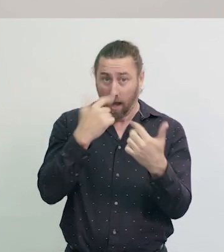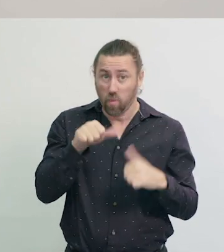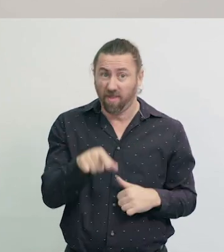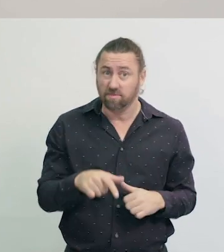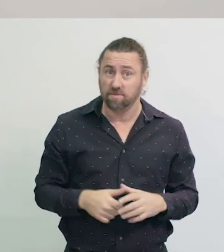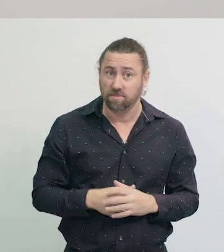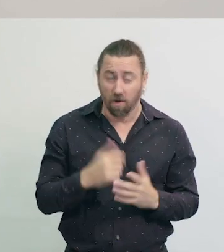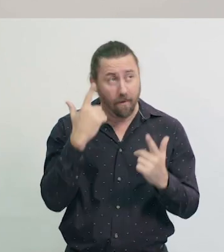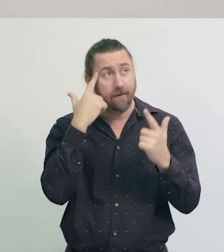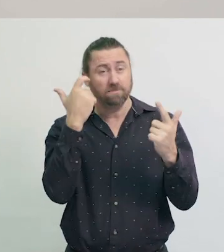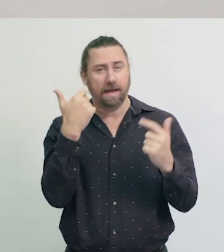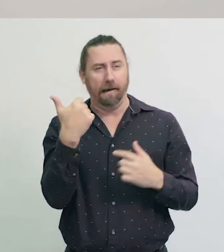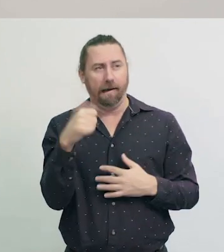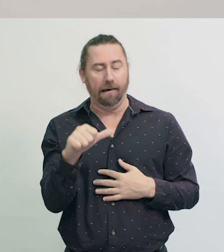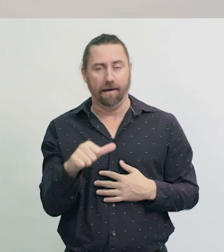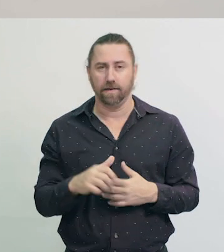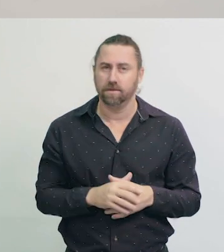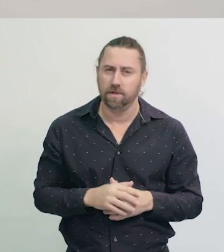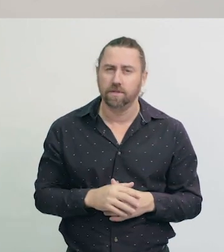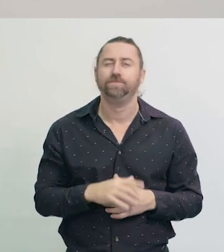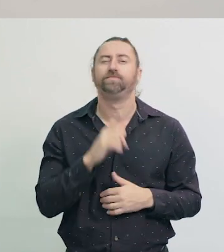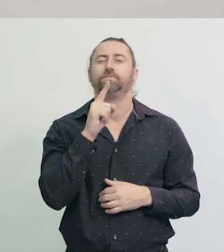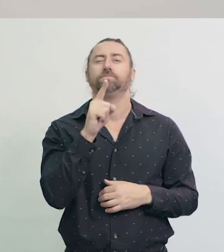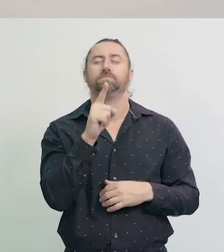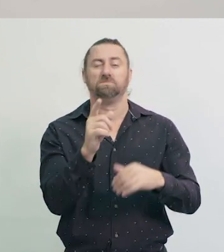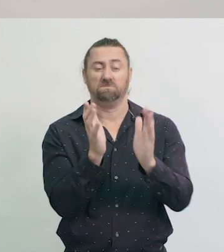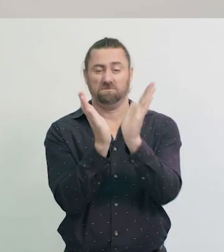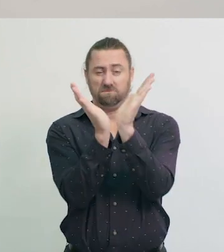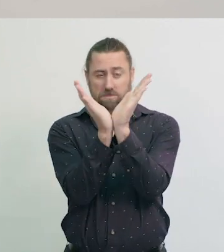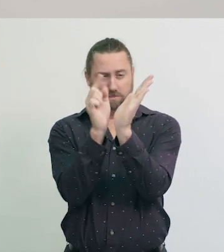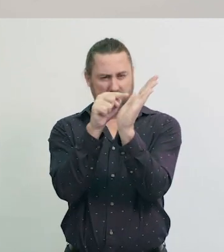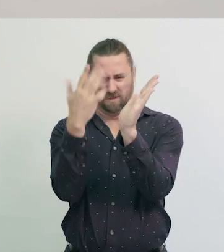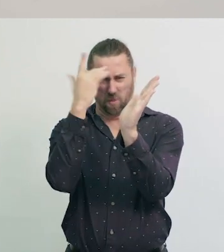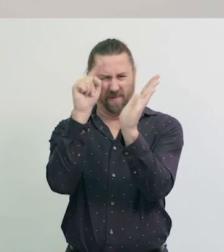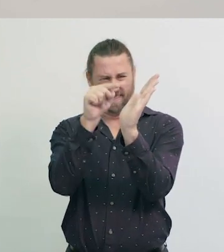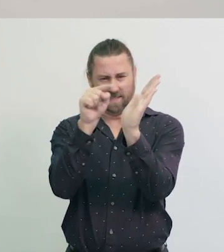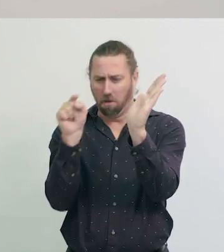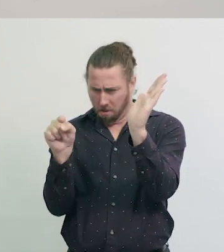This generalisation can be useful. If one angle is unknown, it can be calculated